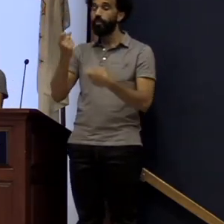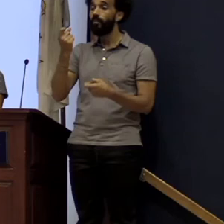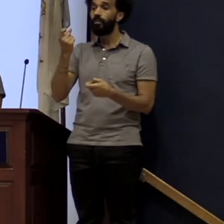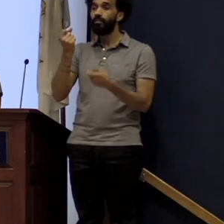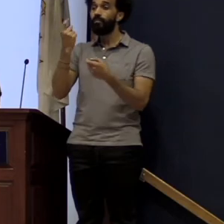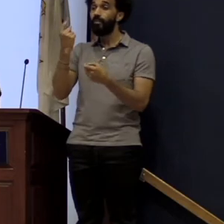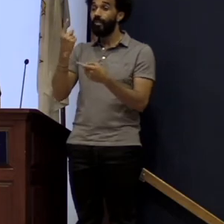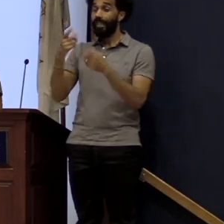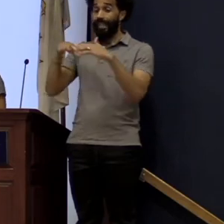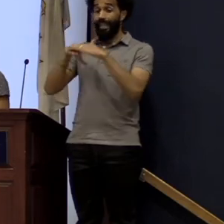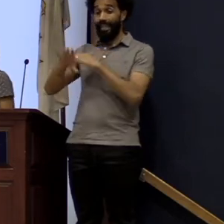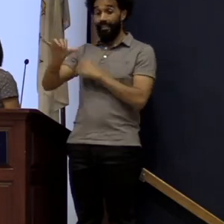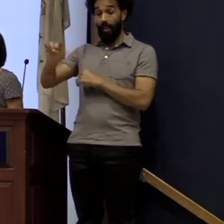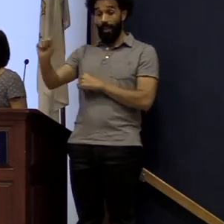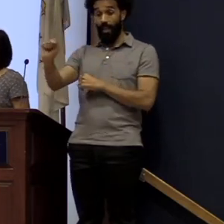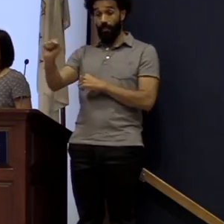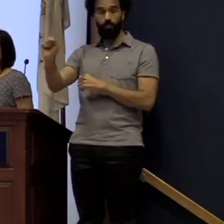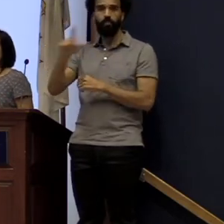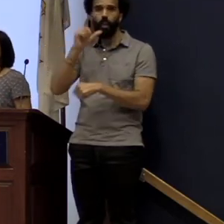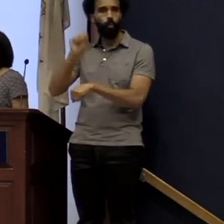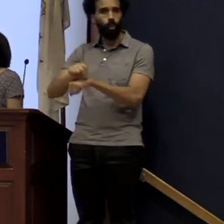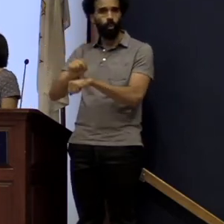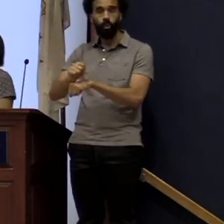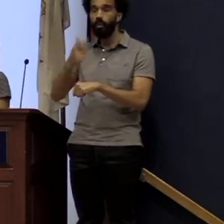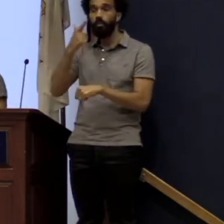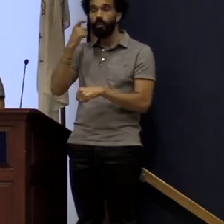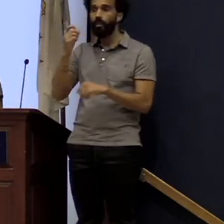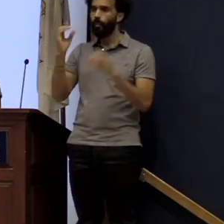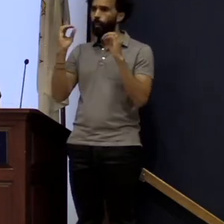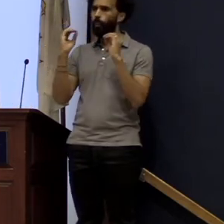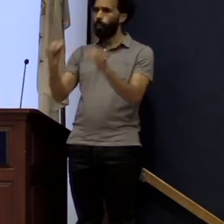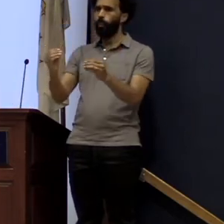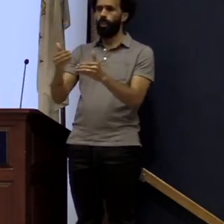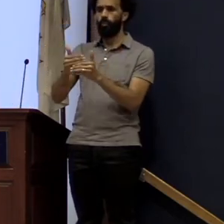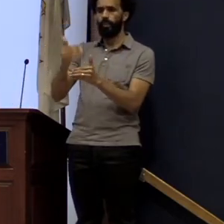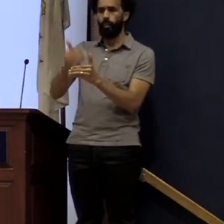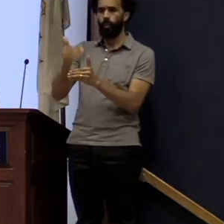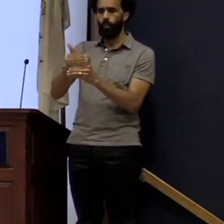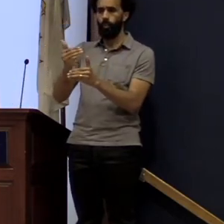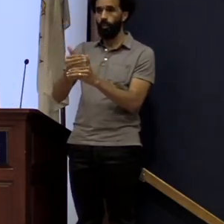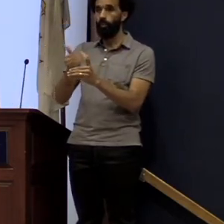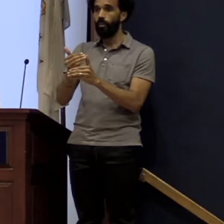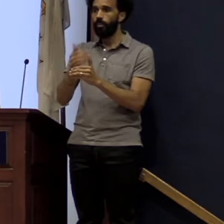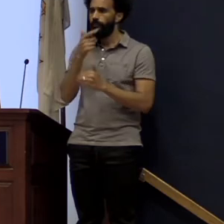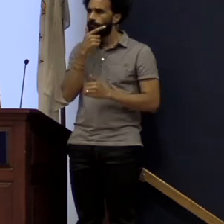bathroom because there was no window and so what is a source of light that was already there? When you flick on the light to